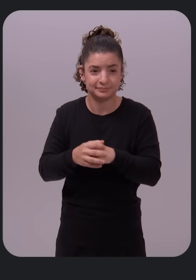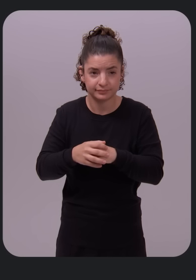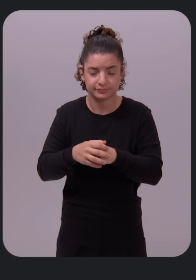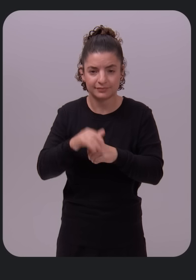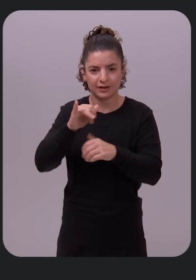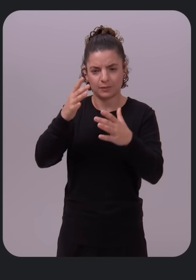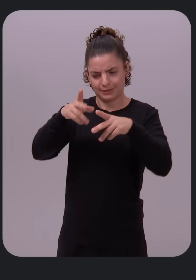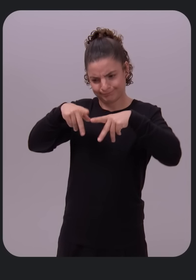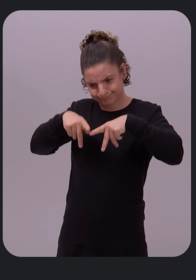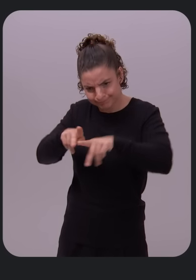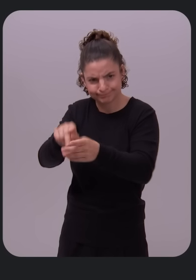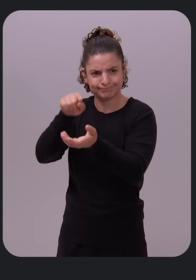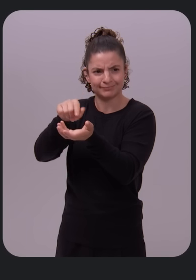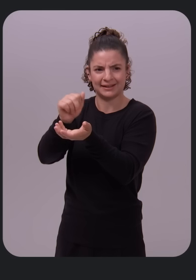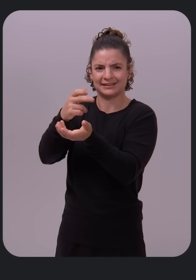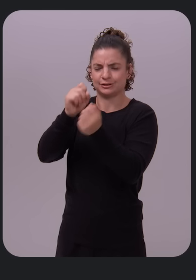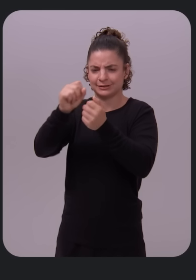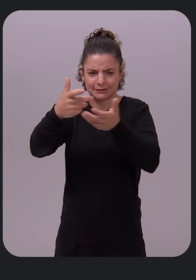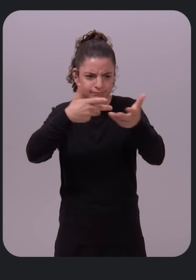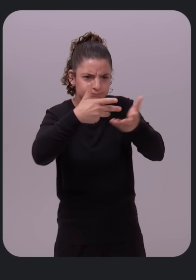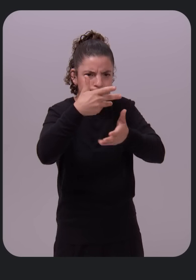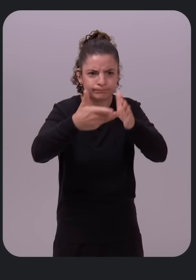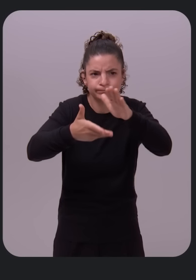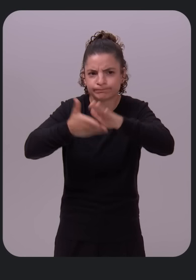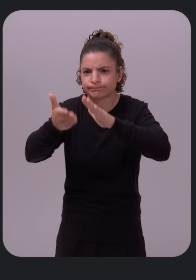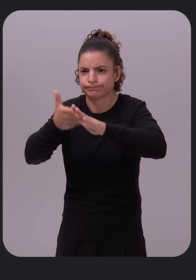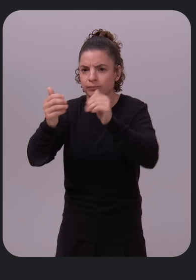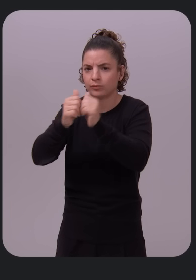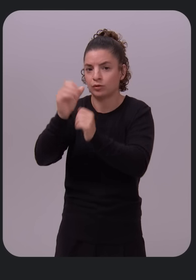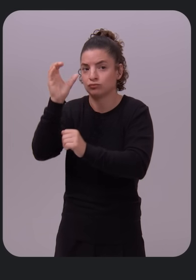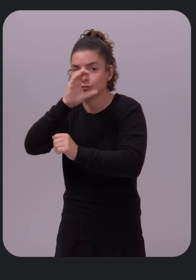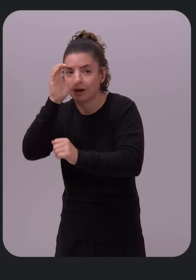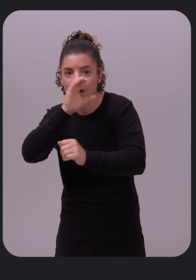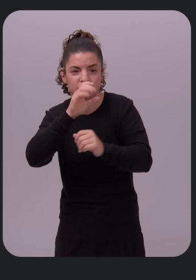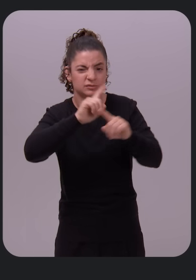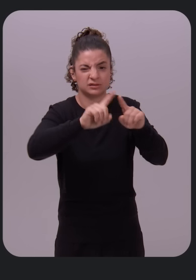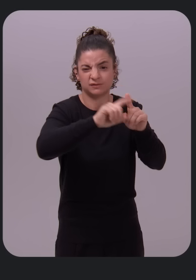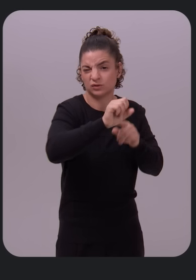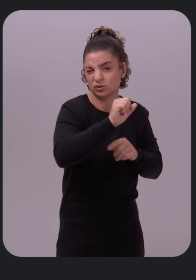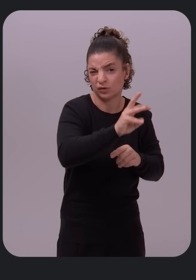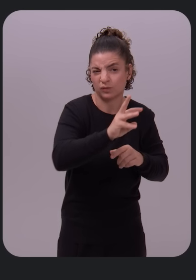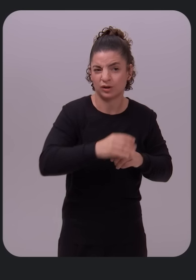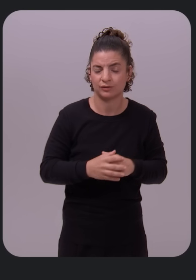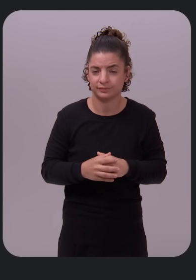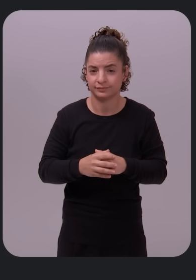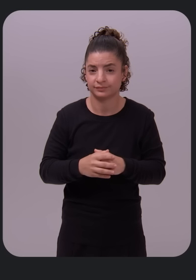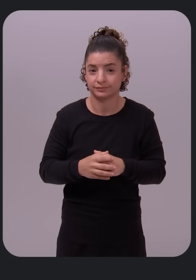It's what enables agents to interact with and operate browsers and other software.